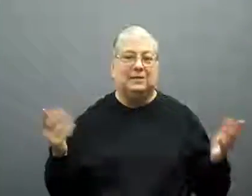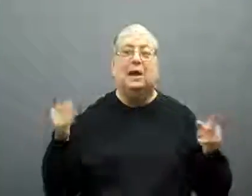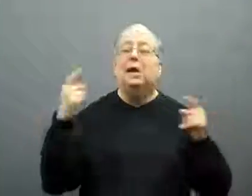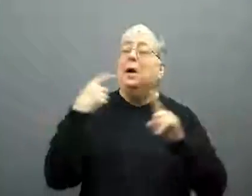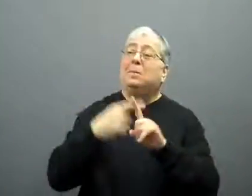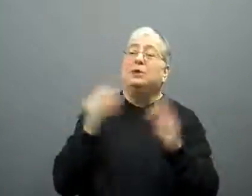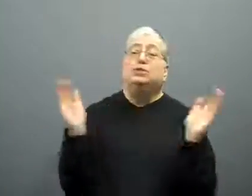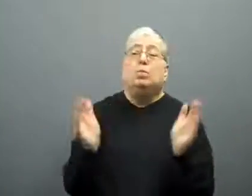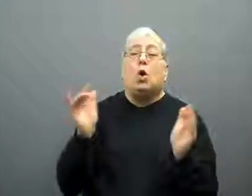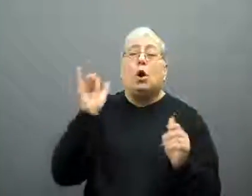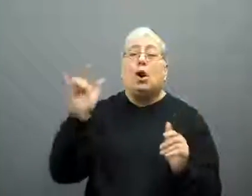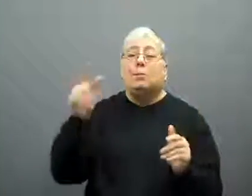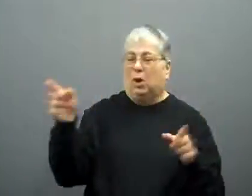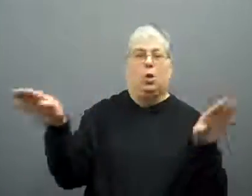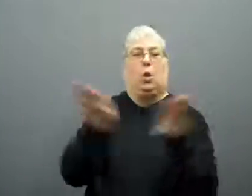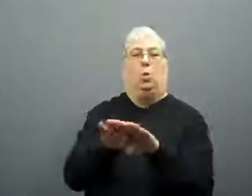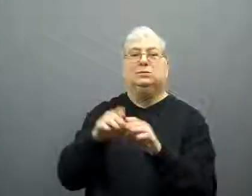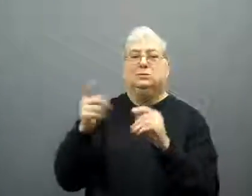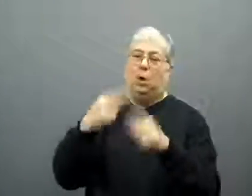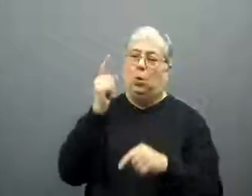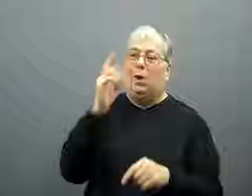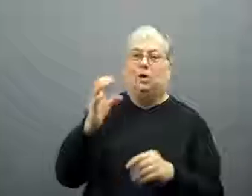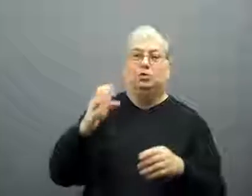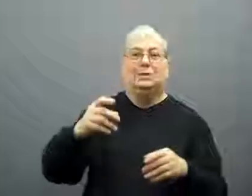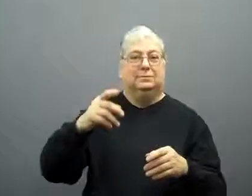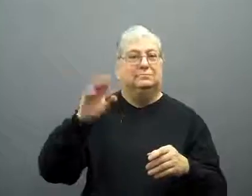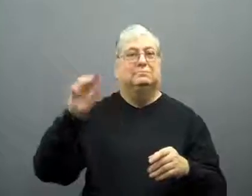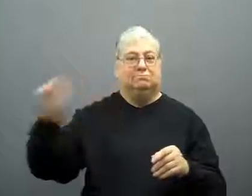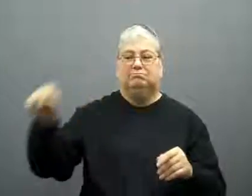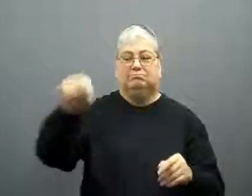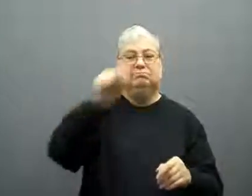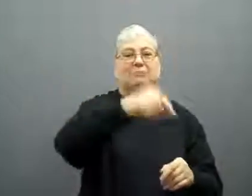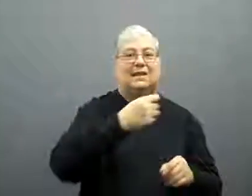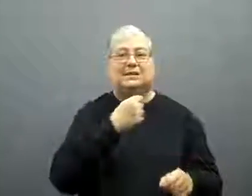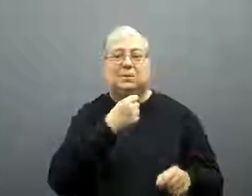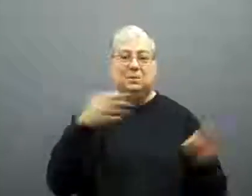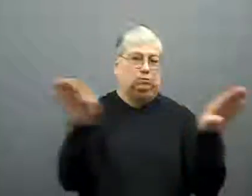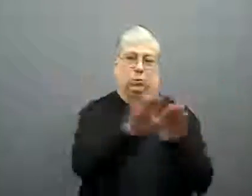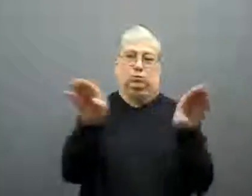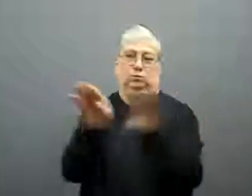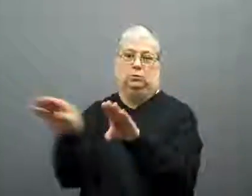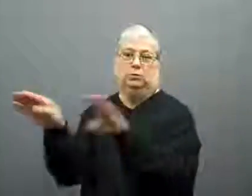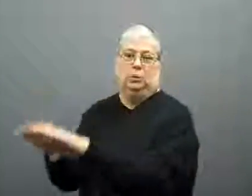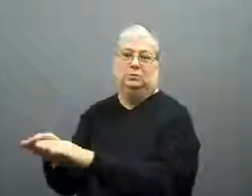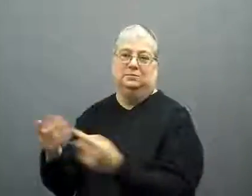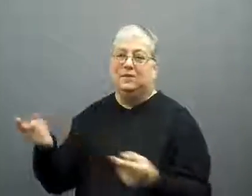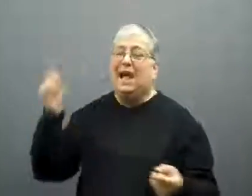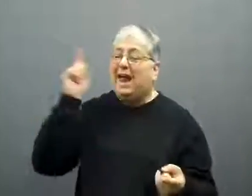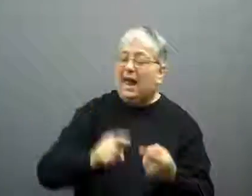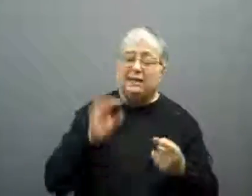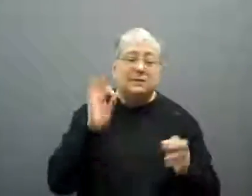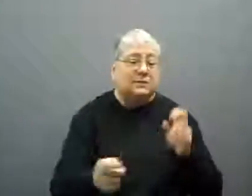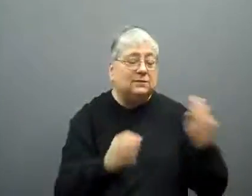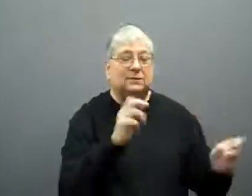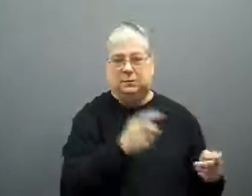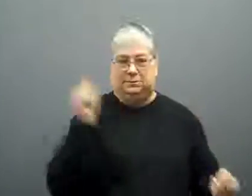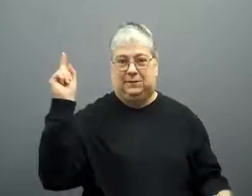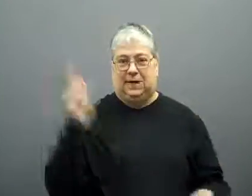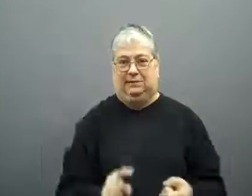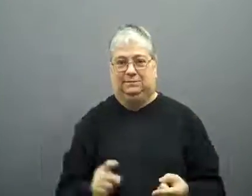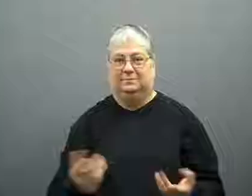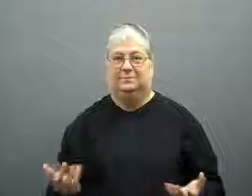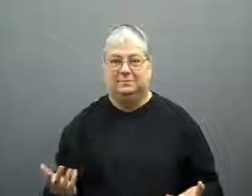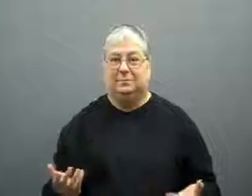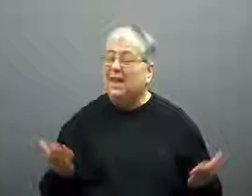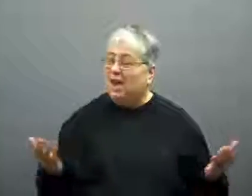100 control towers would be shut down at smaller airports.